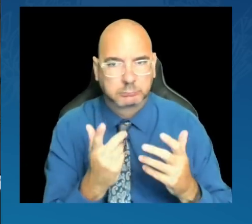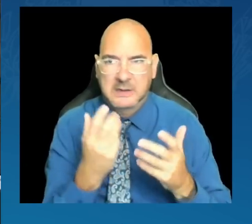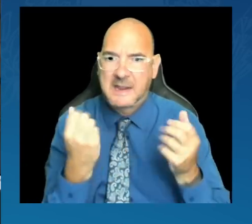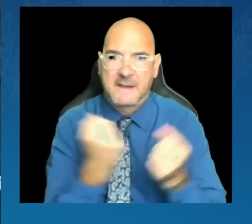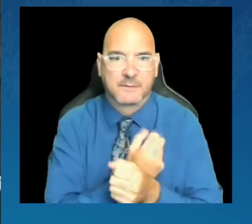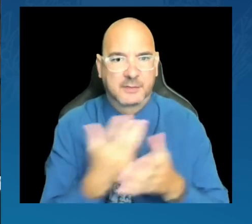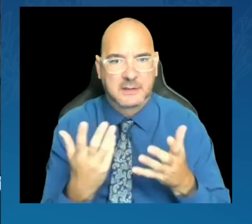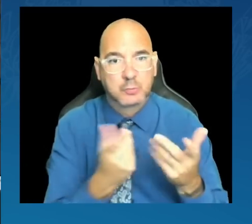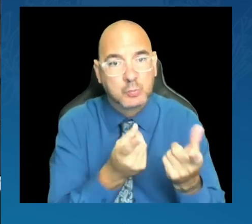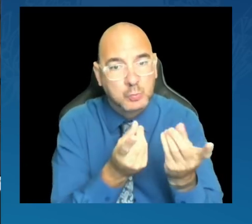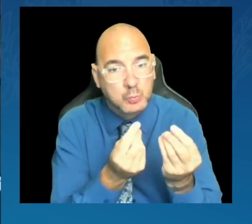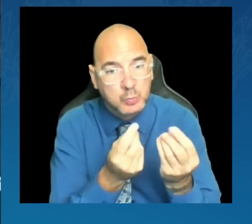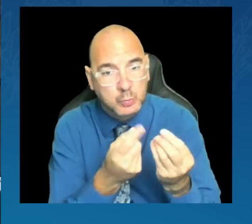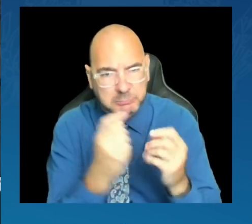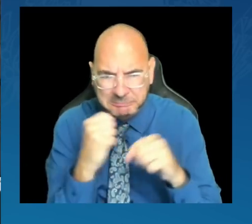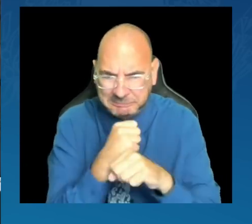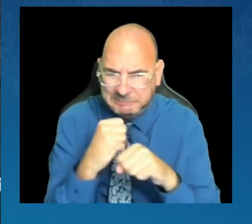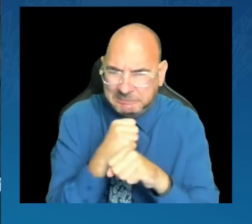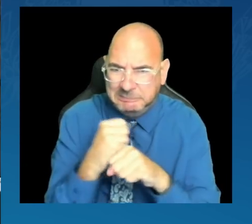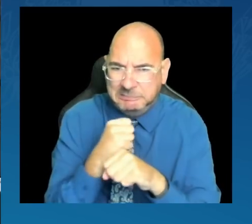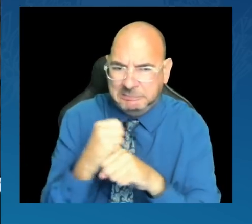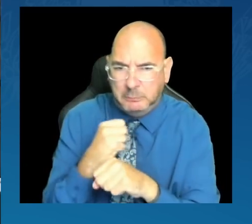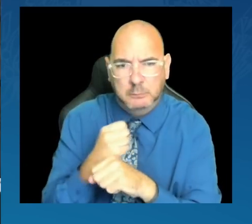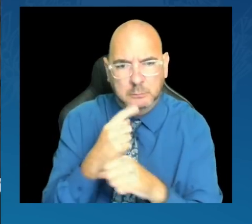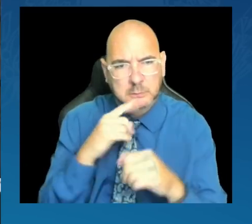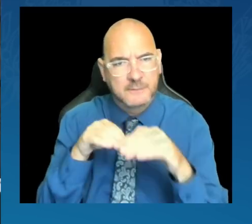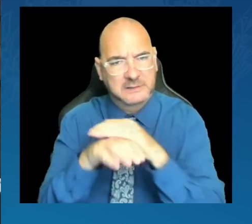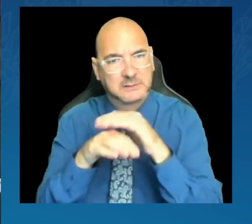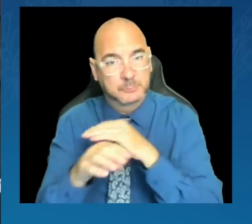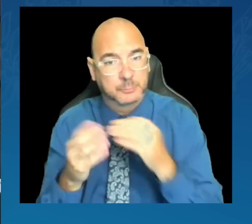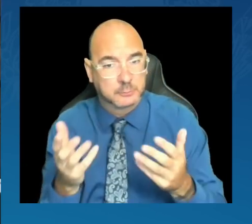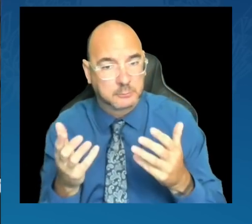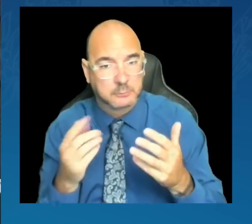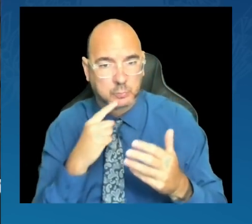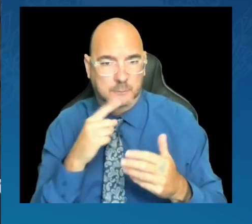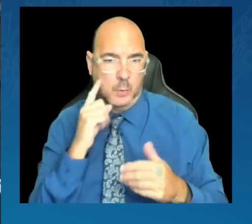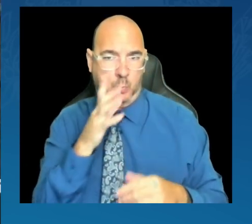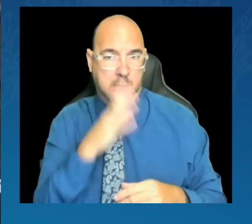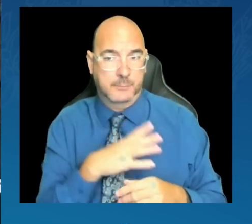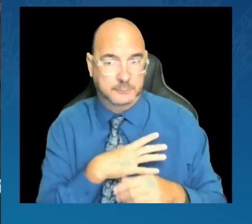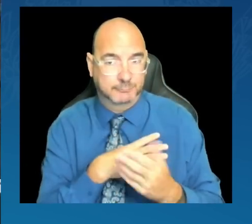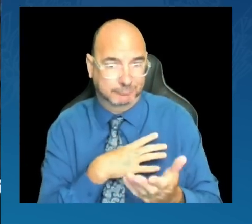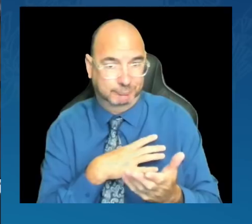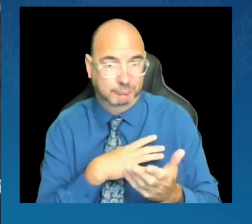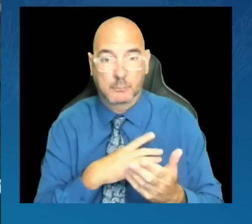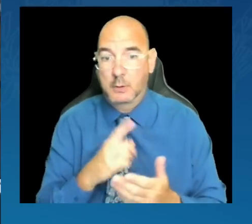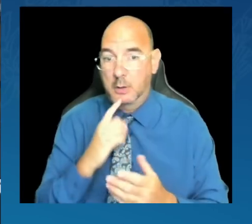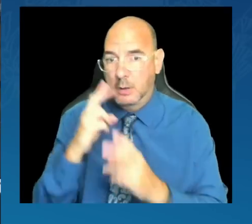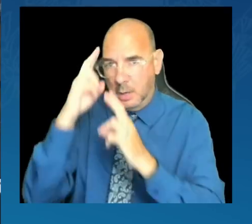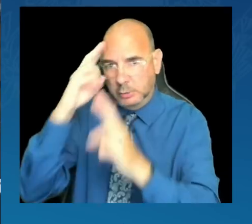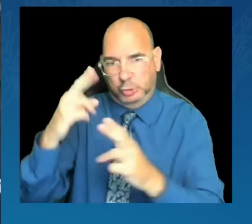for reproductive rights for women, it's an honor to have you here. Thank you again for joining us. The Vice President: Thank you.